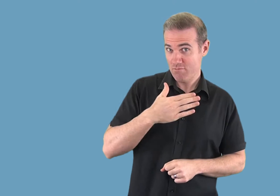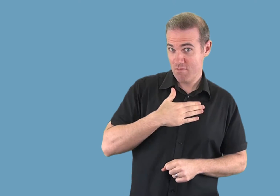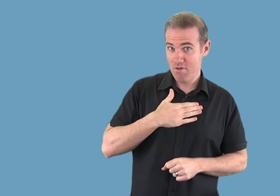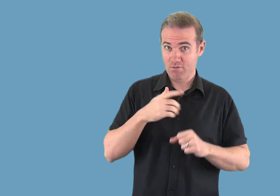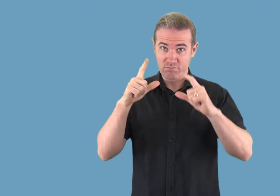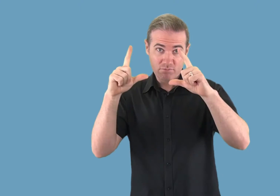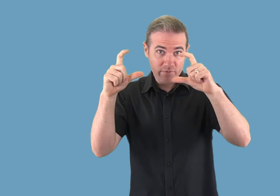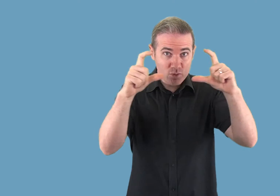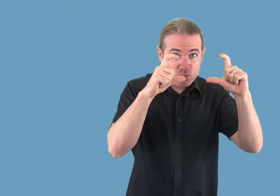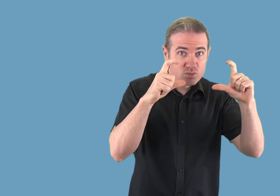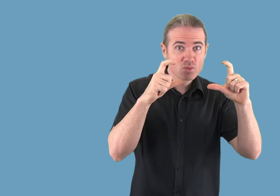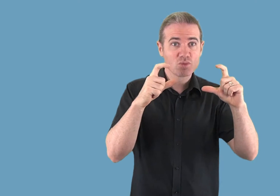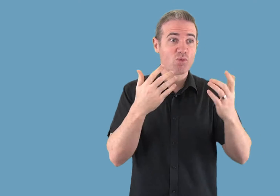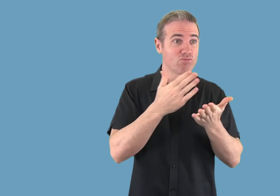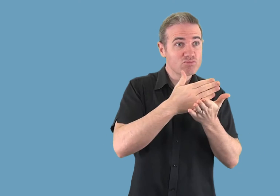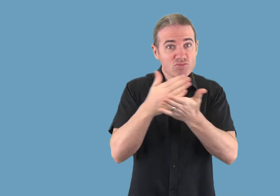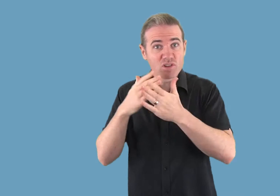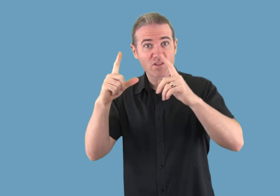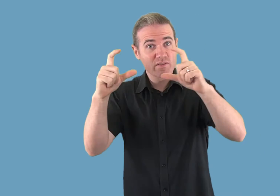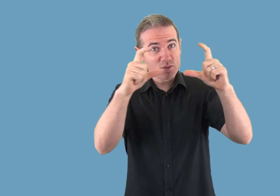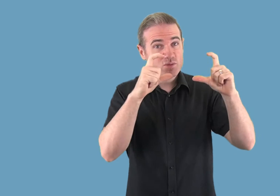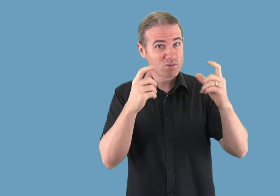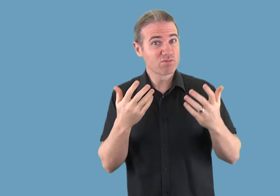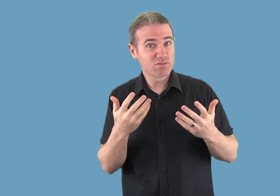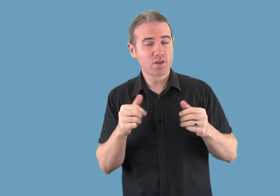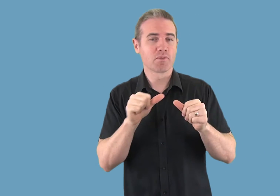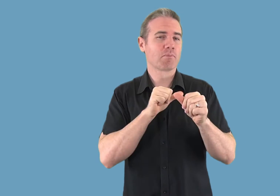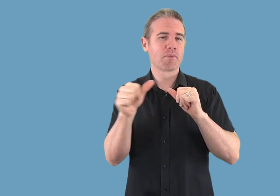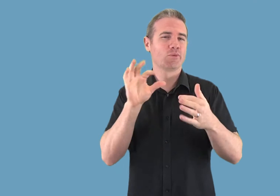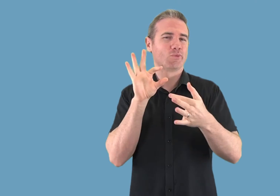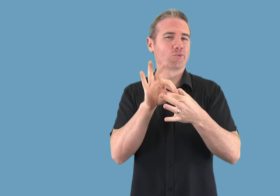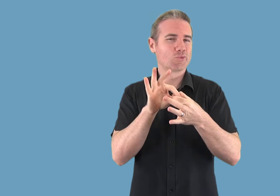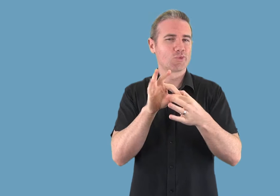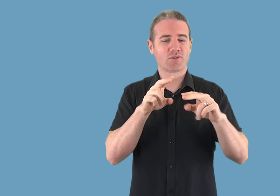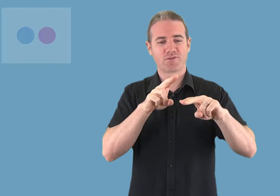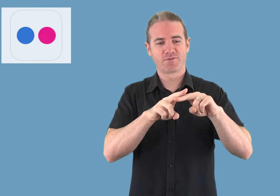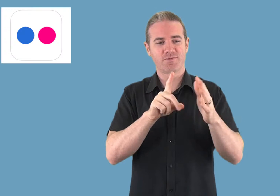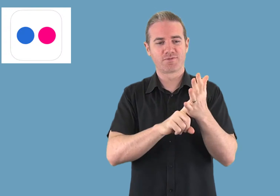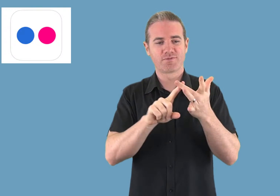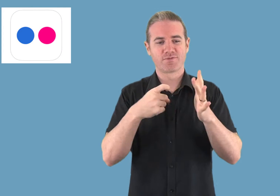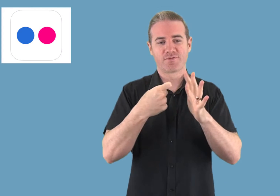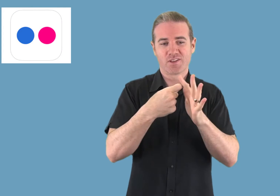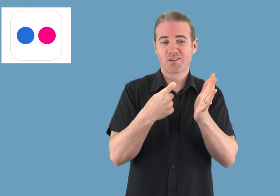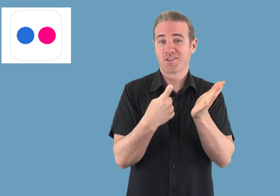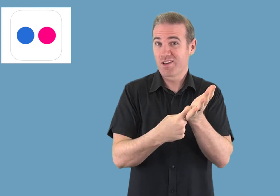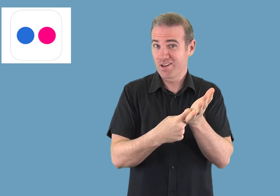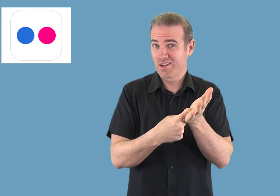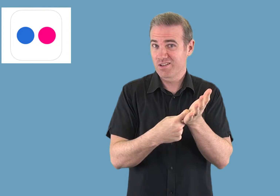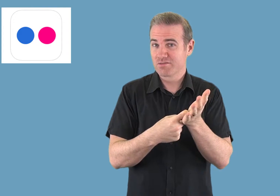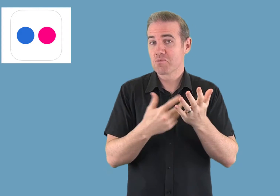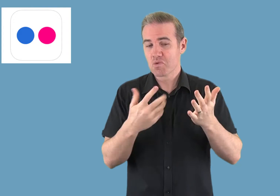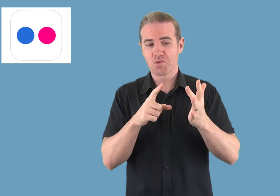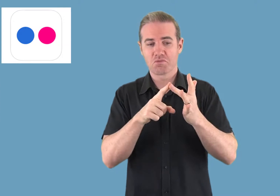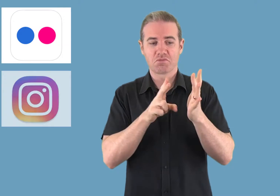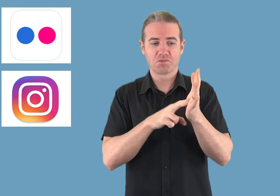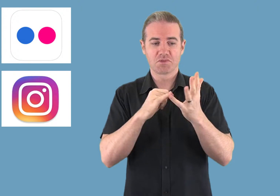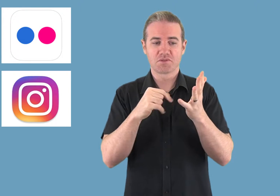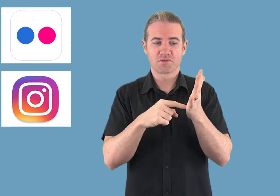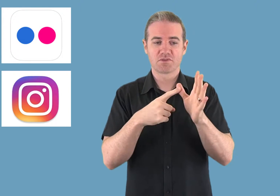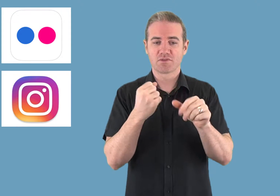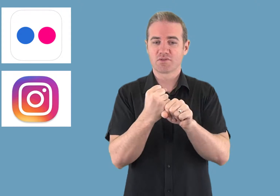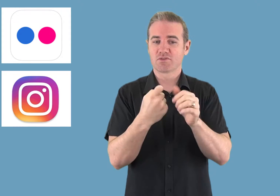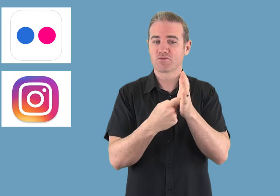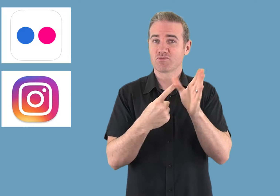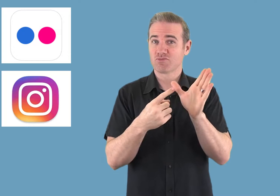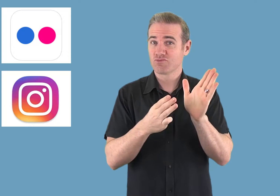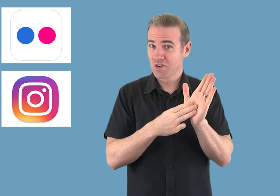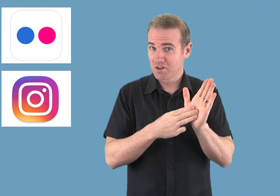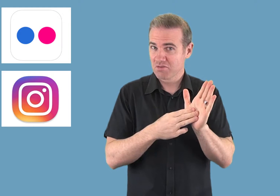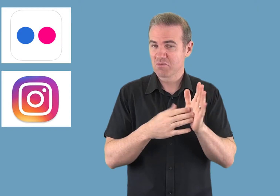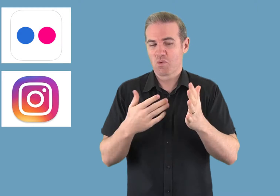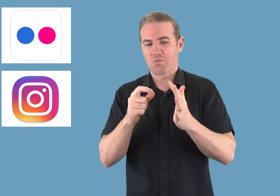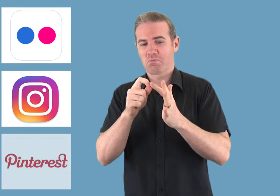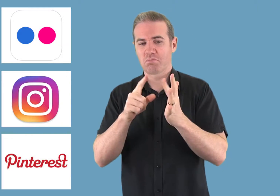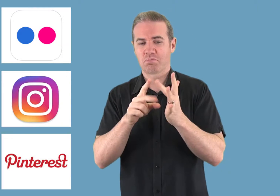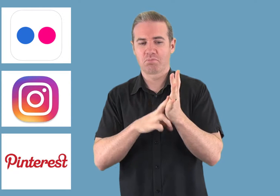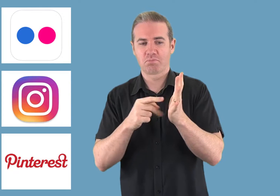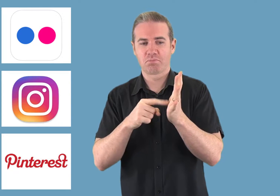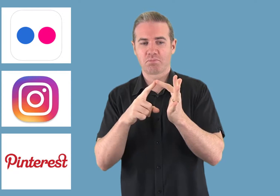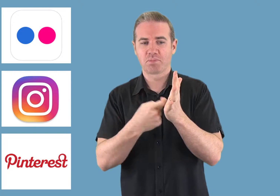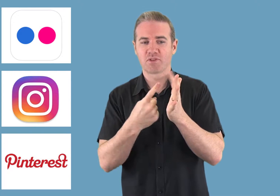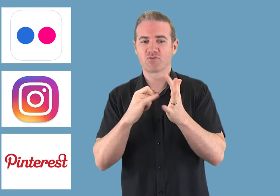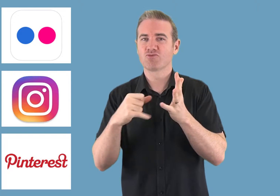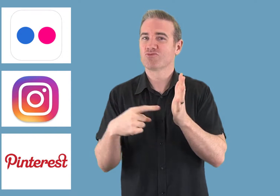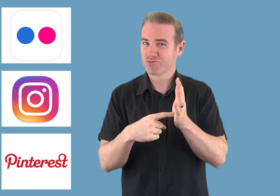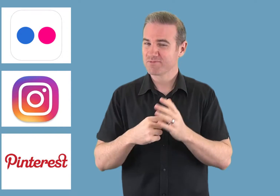* Sign up to Instagram and Pinterest if you like taking or